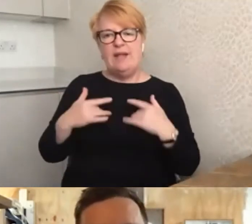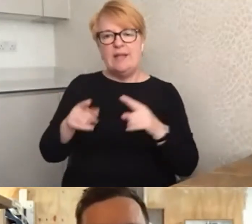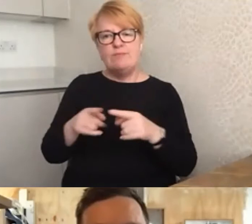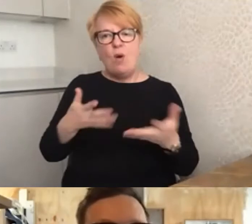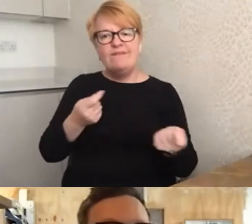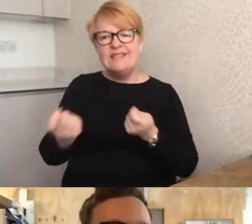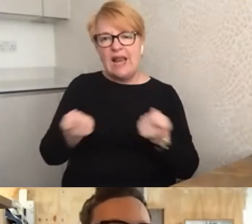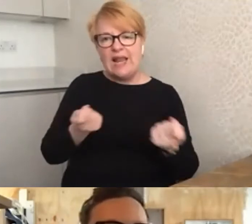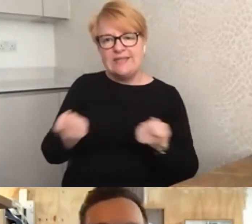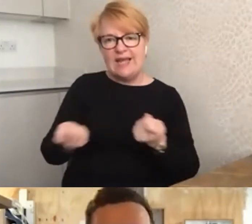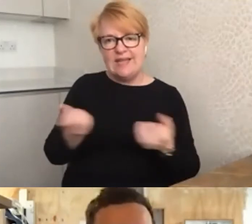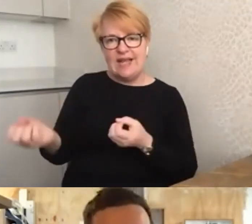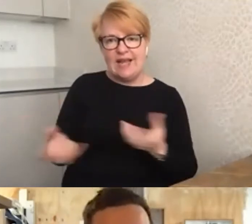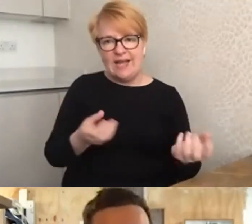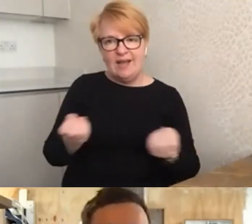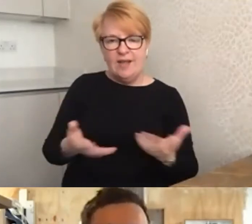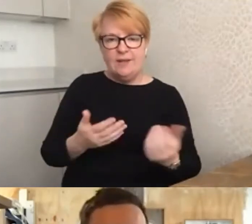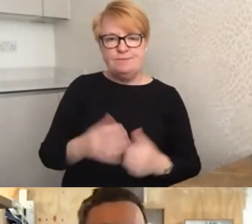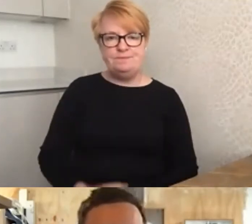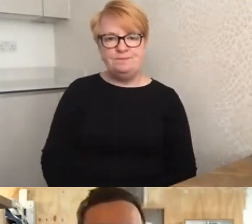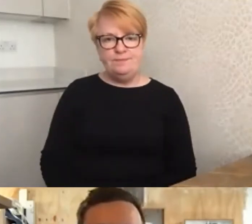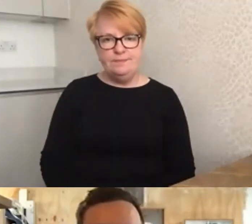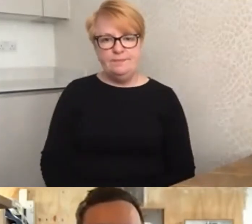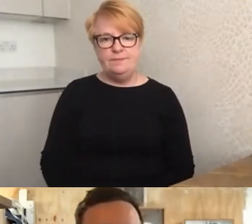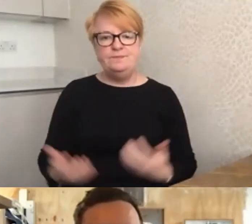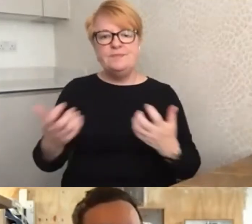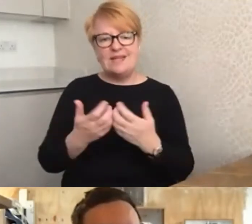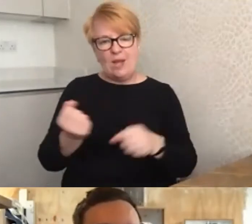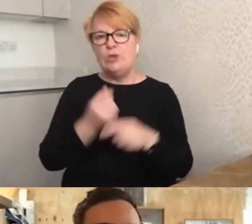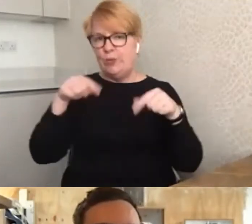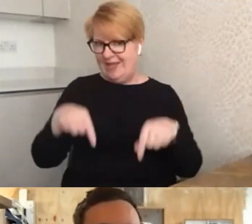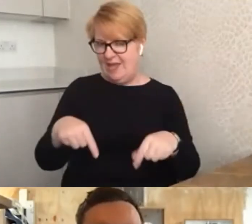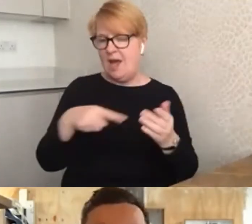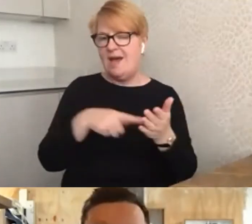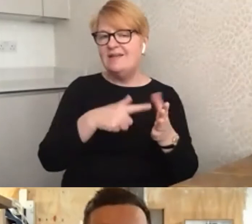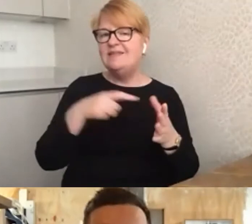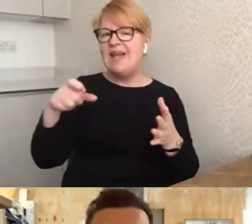I mean, that's how we do it at TACO! It tends to be a bit more kind of generous in that sense.